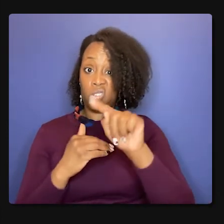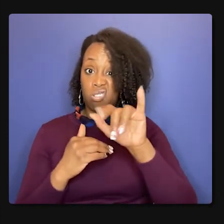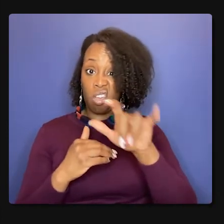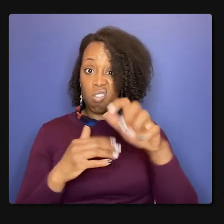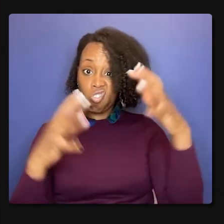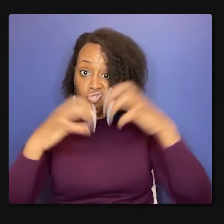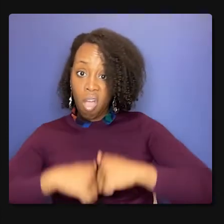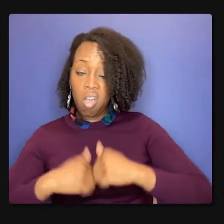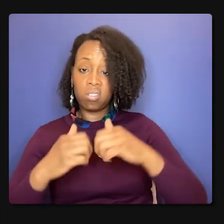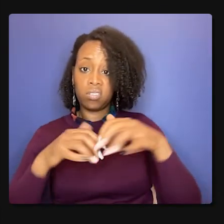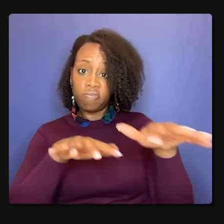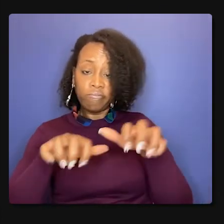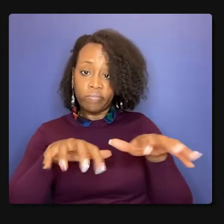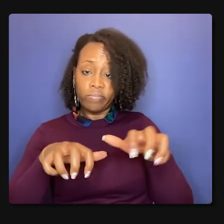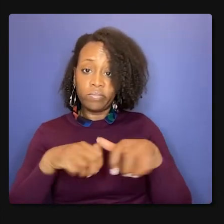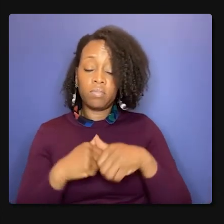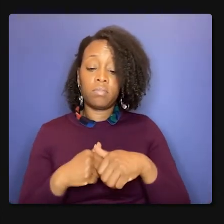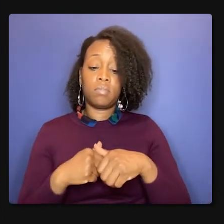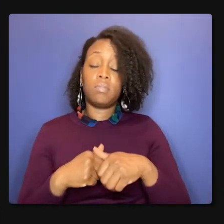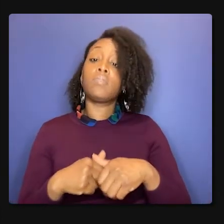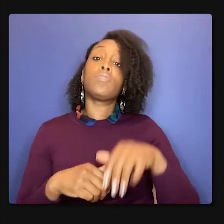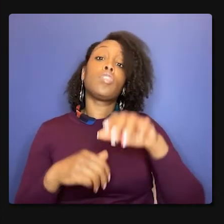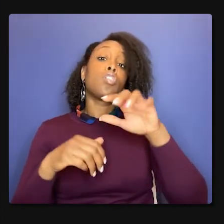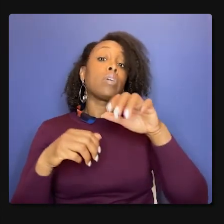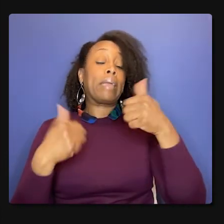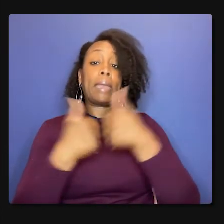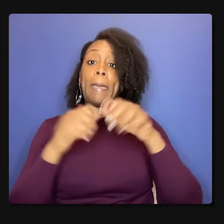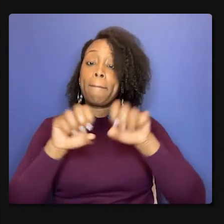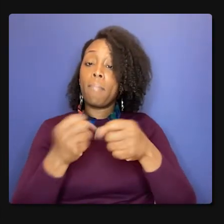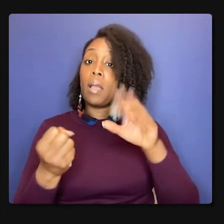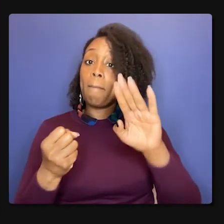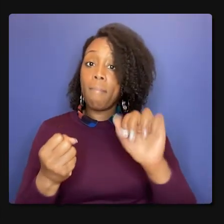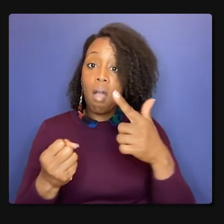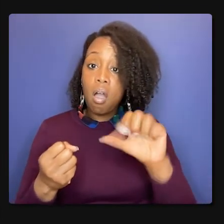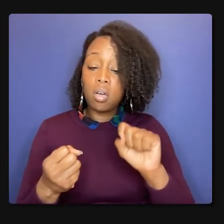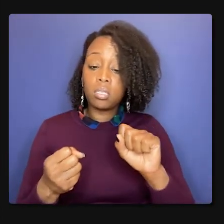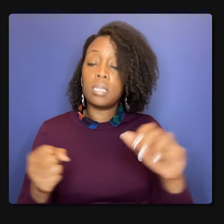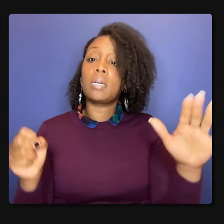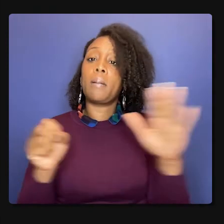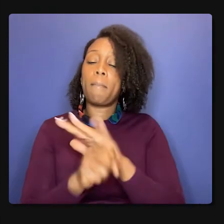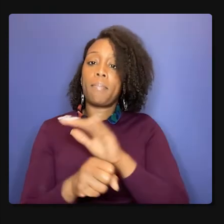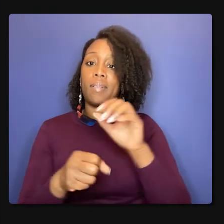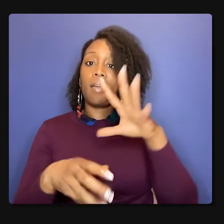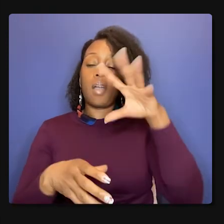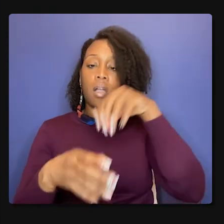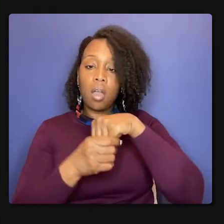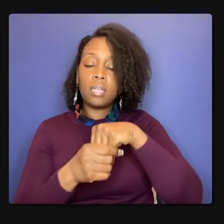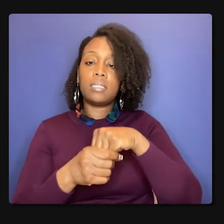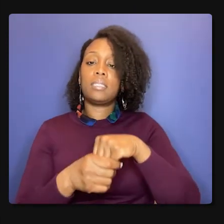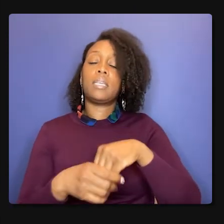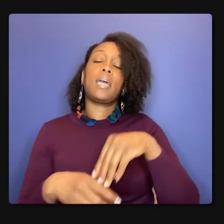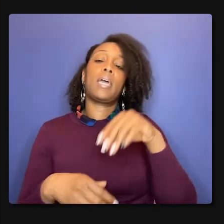Does your game crash or freeze? Game-breaking bugs, complete content and gameplay modes,